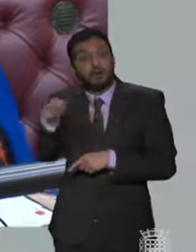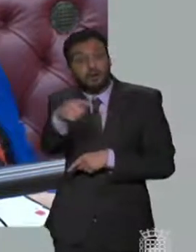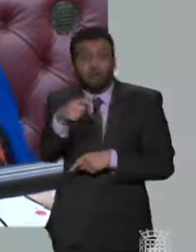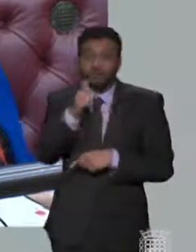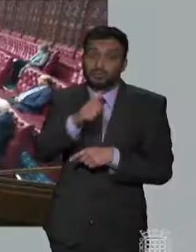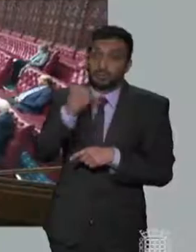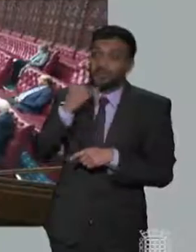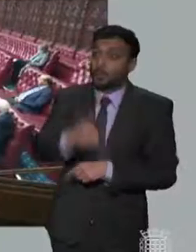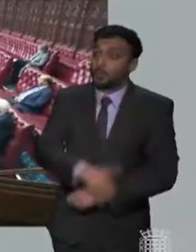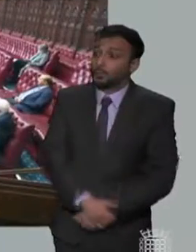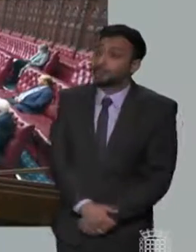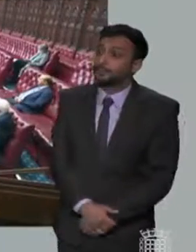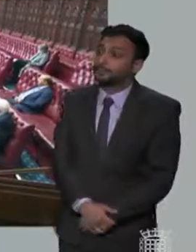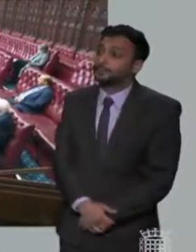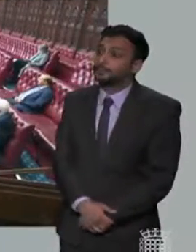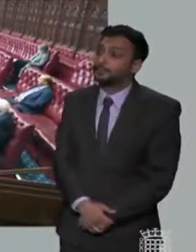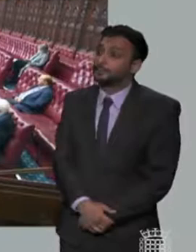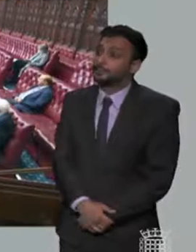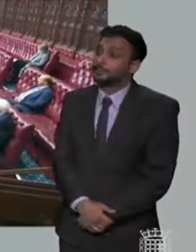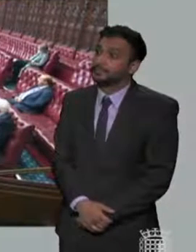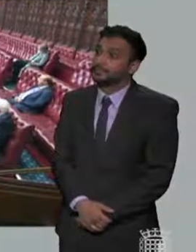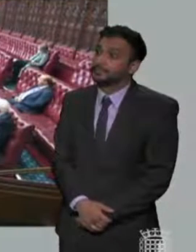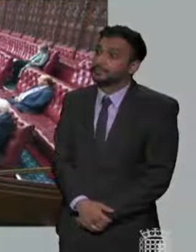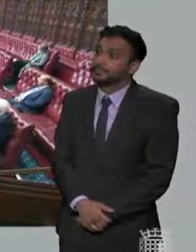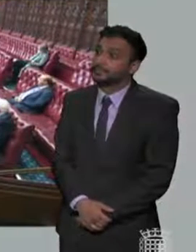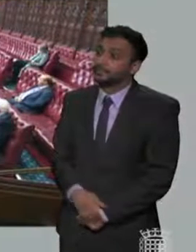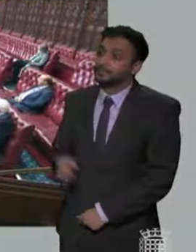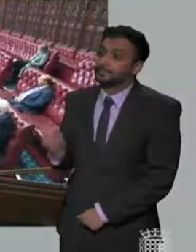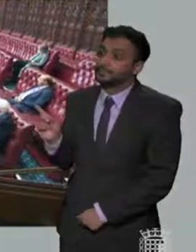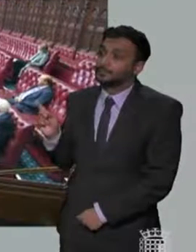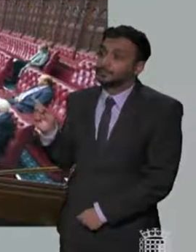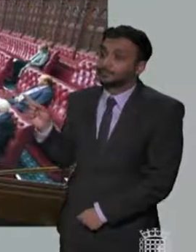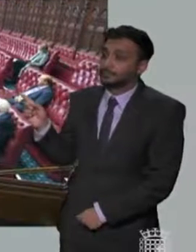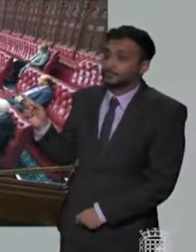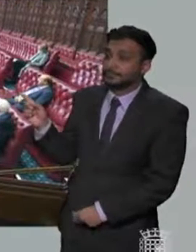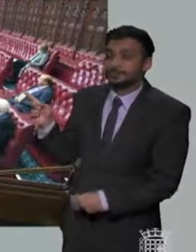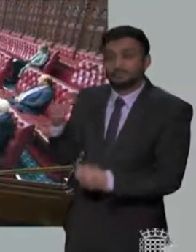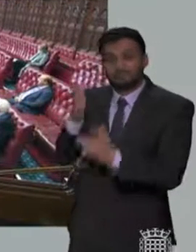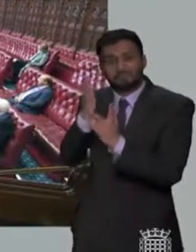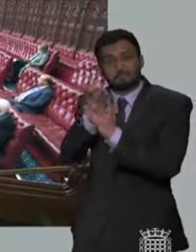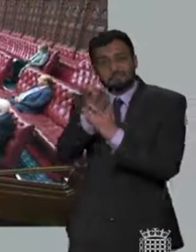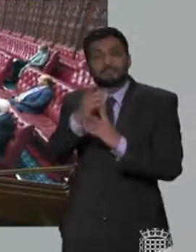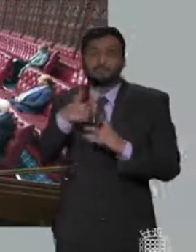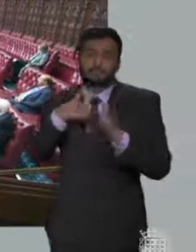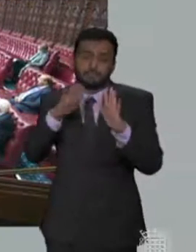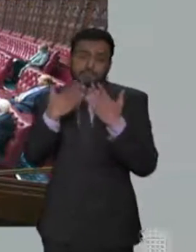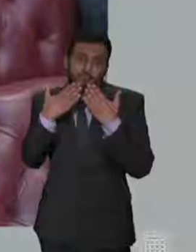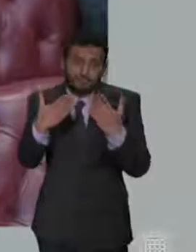i'm very grateful and i do appreciate the development of vrs but what a lot of deaf people are concerned about is that they want it for social purposes